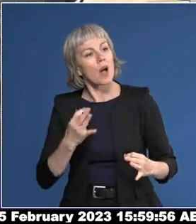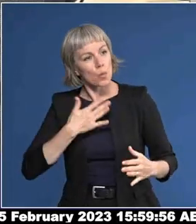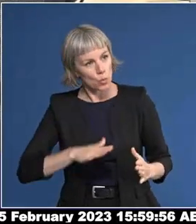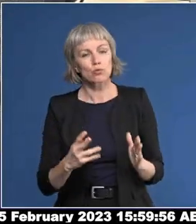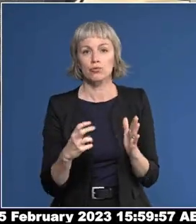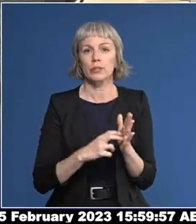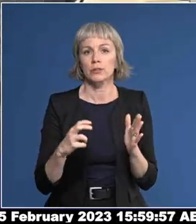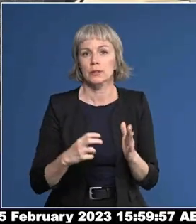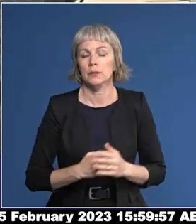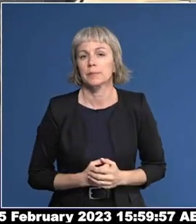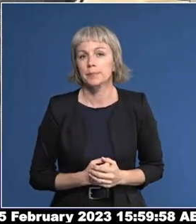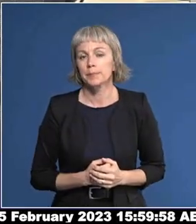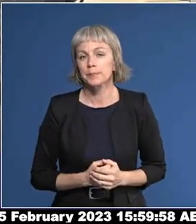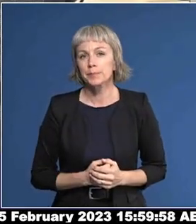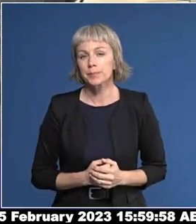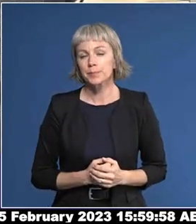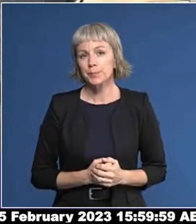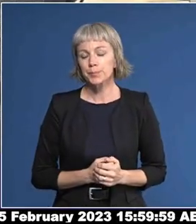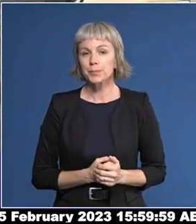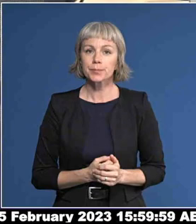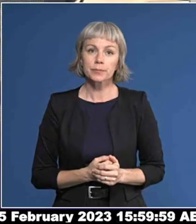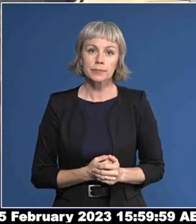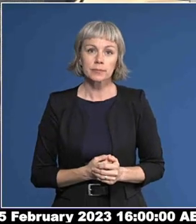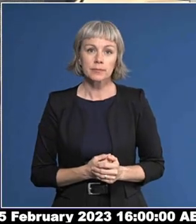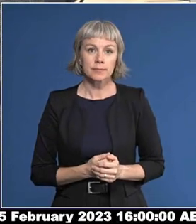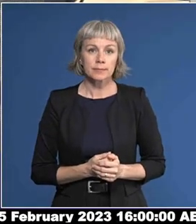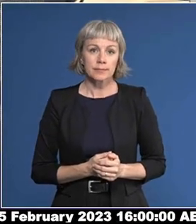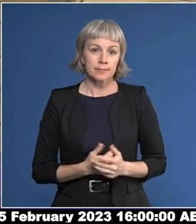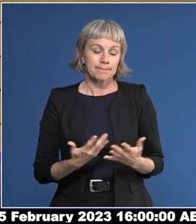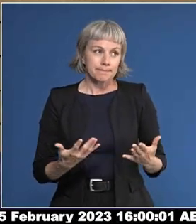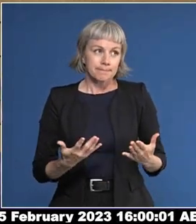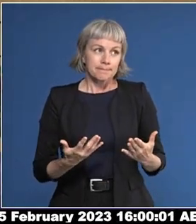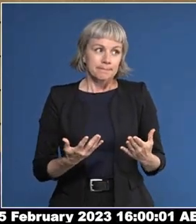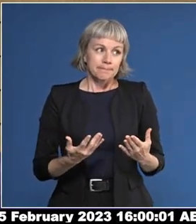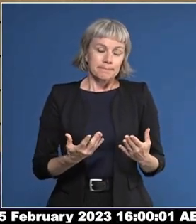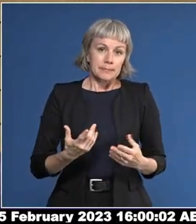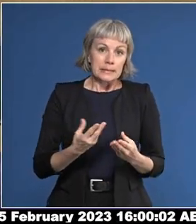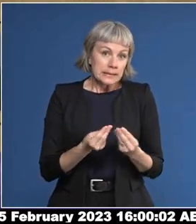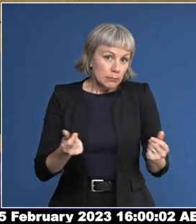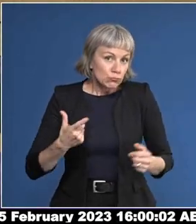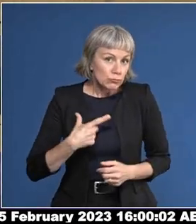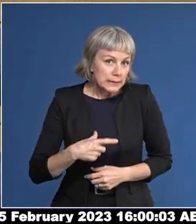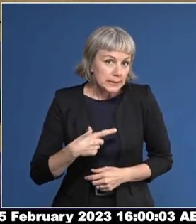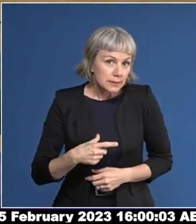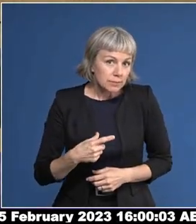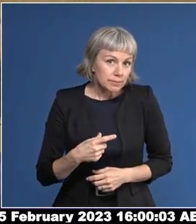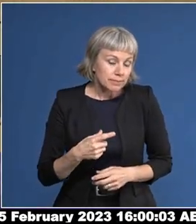Some of that is from organisations who have always been registered, who are older